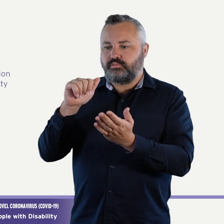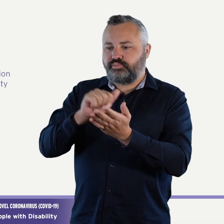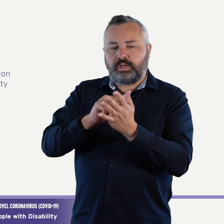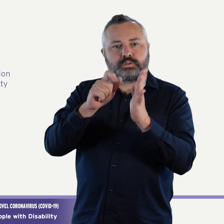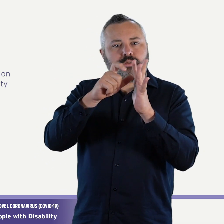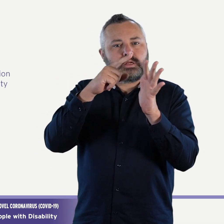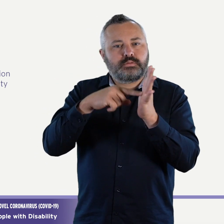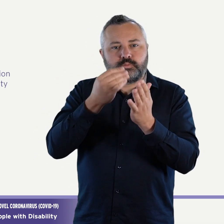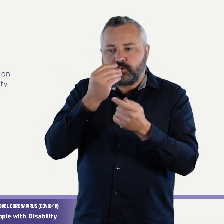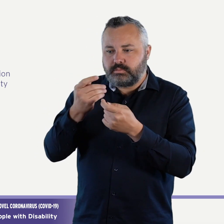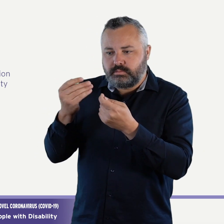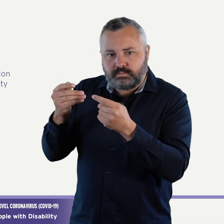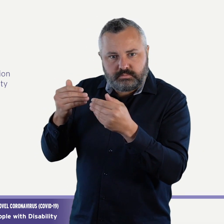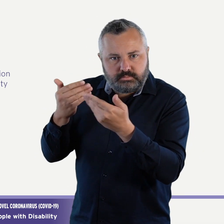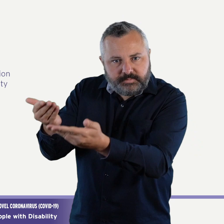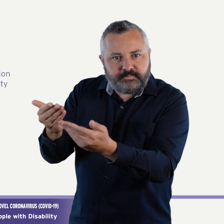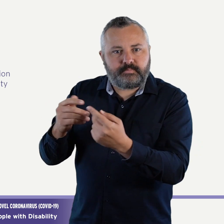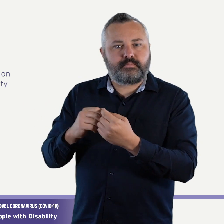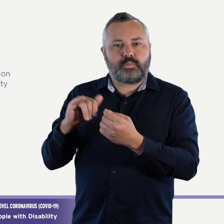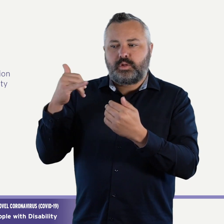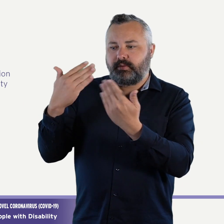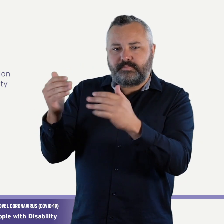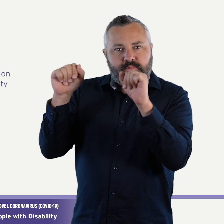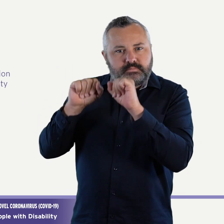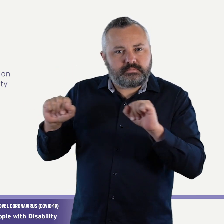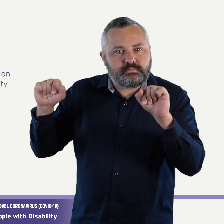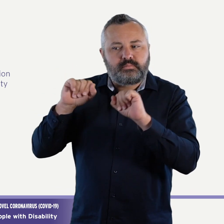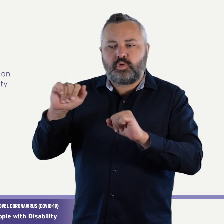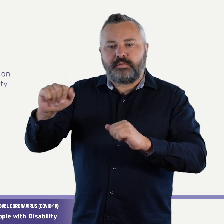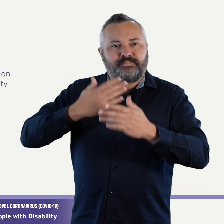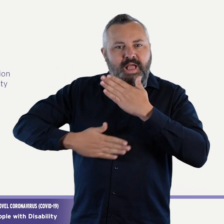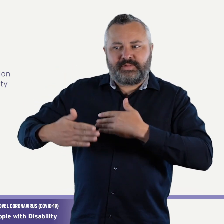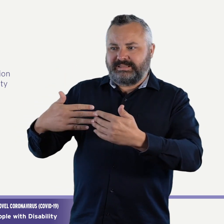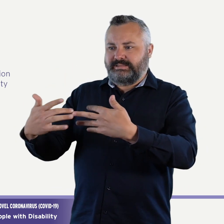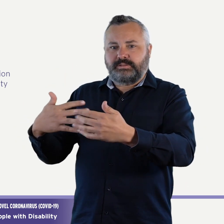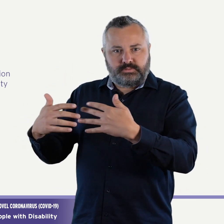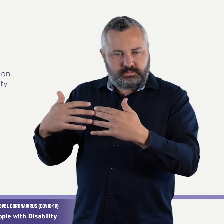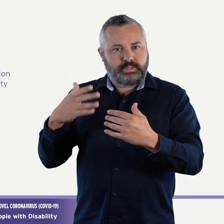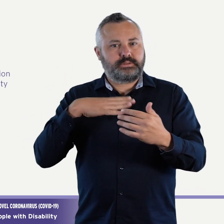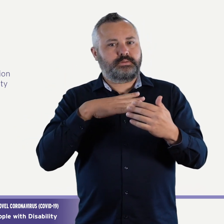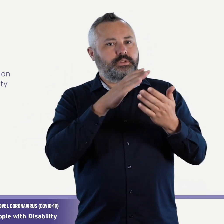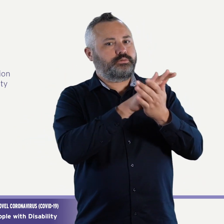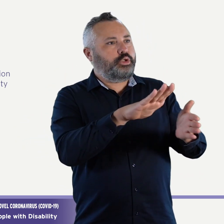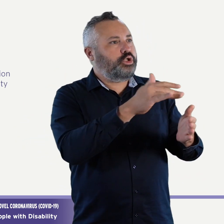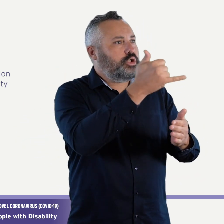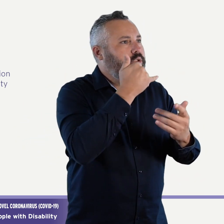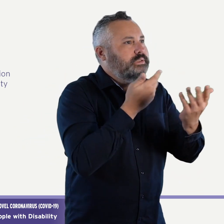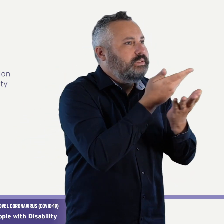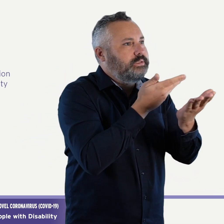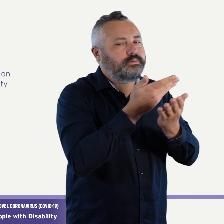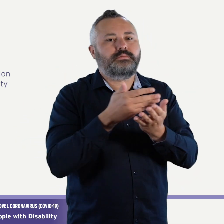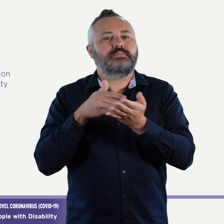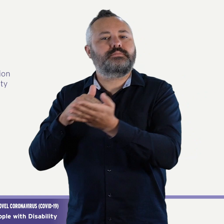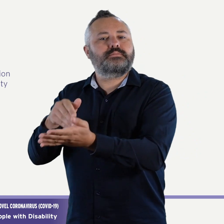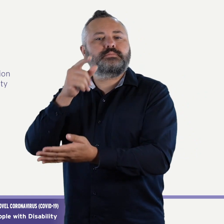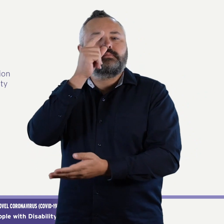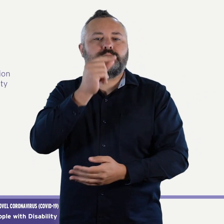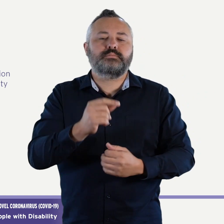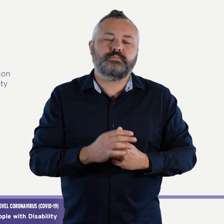for health care professionals to meet the particular communication, nutritional, physical & behavioural.